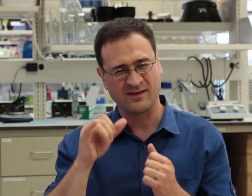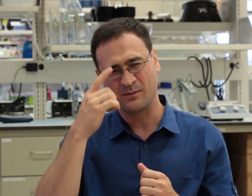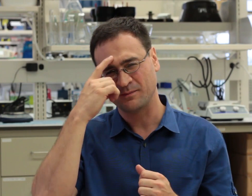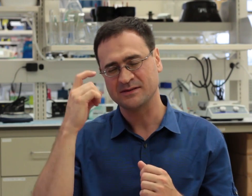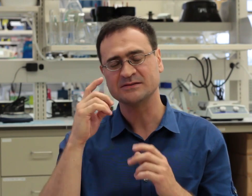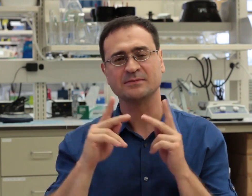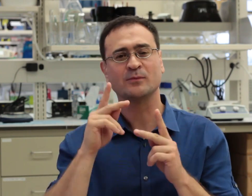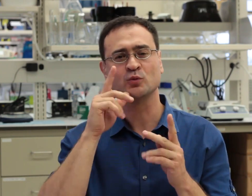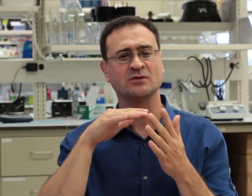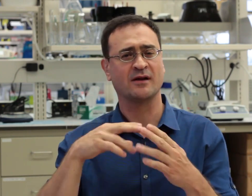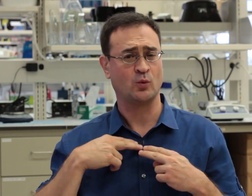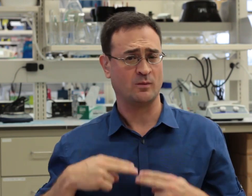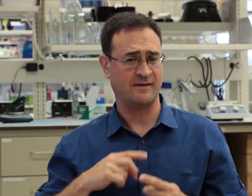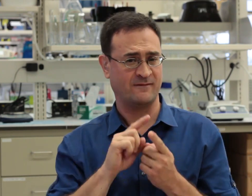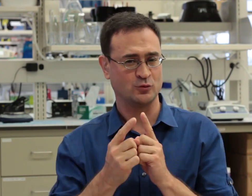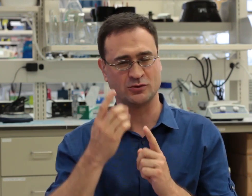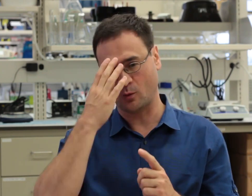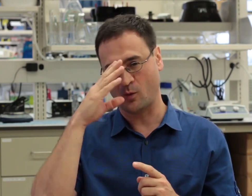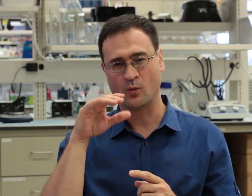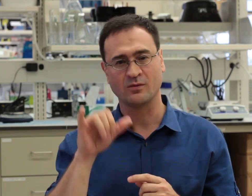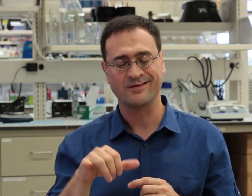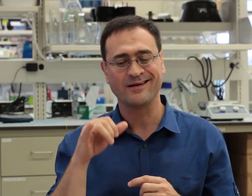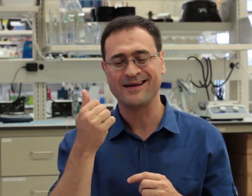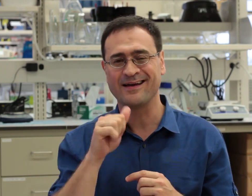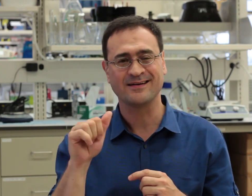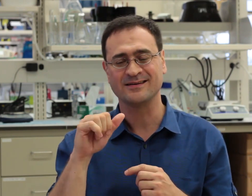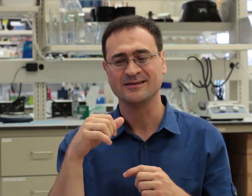And the reason I was so interested in studying it was because people who study human evolution know